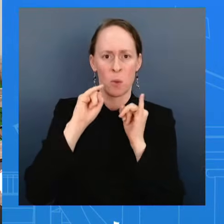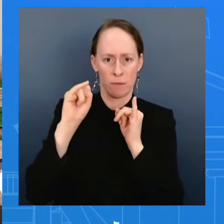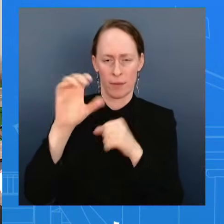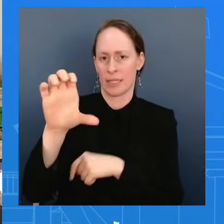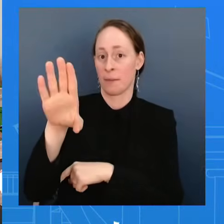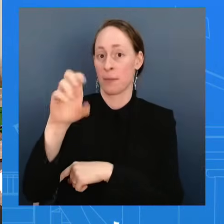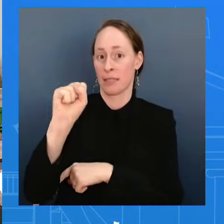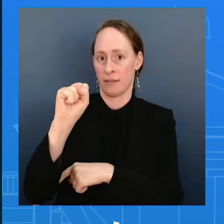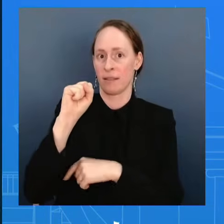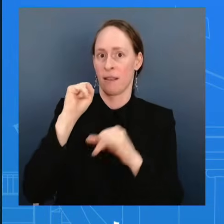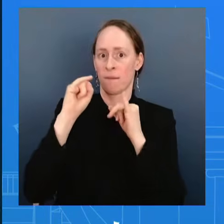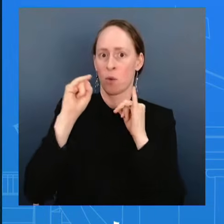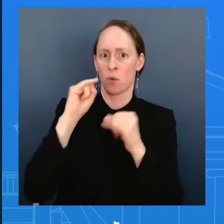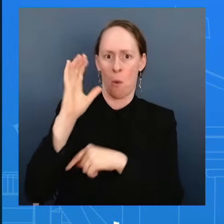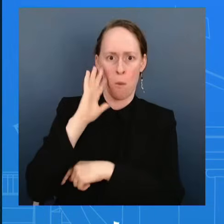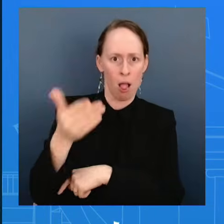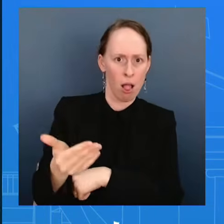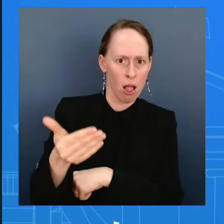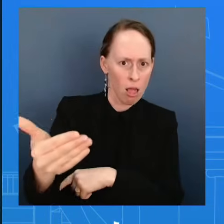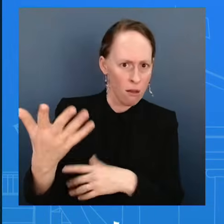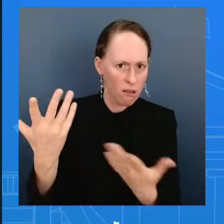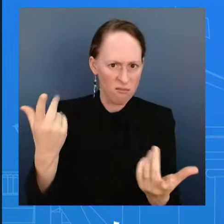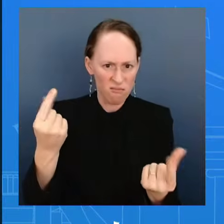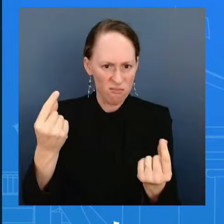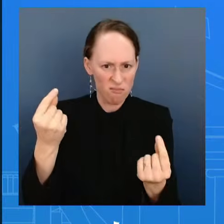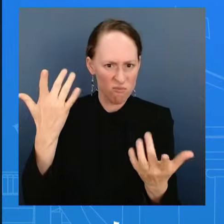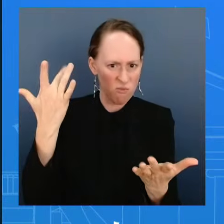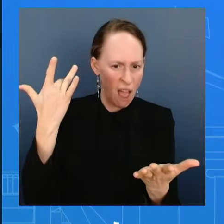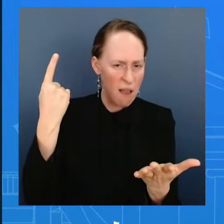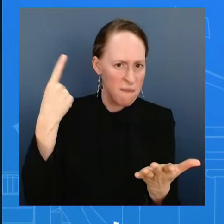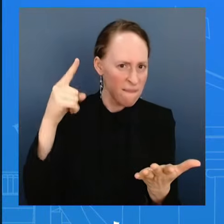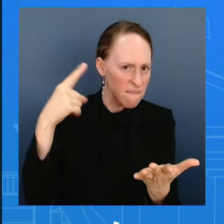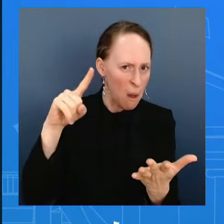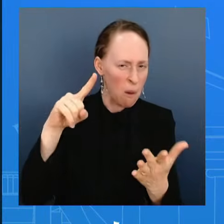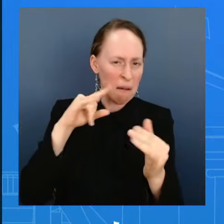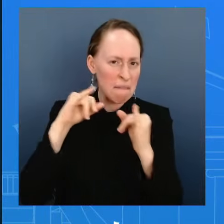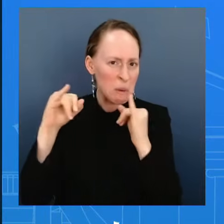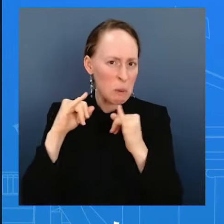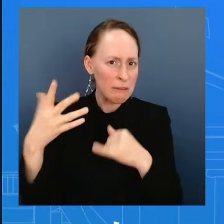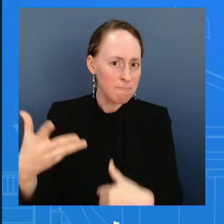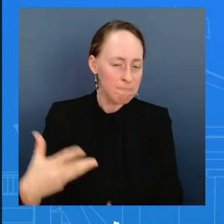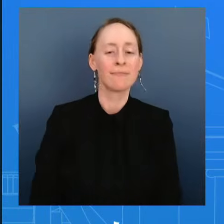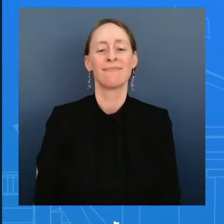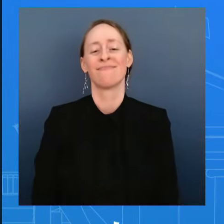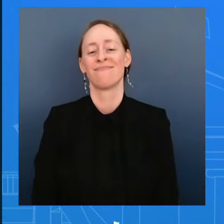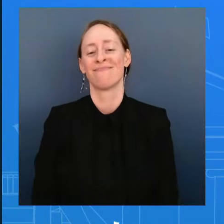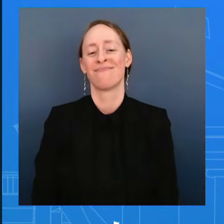And so, that is our focus here today. The Press: And on the selection of Governor Walz. The Democratic Party, once again,